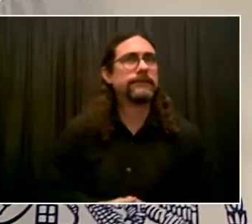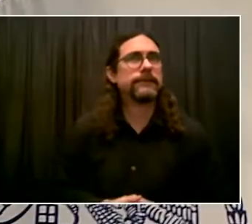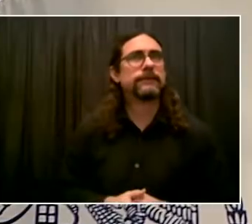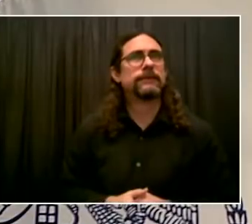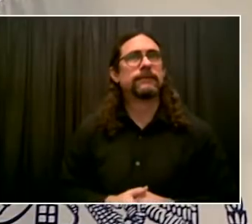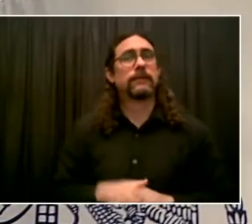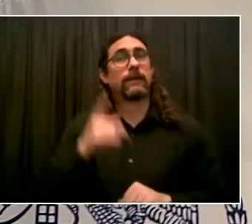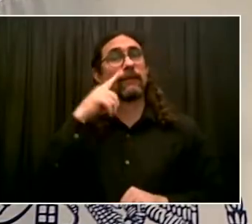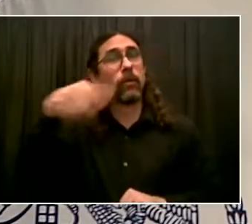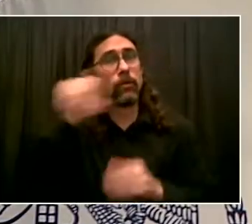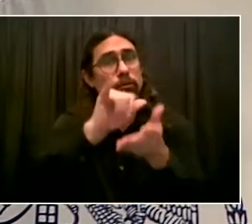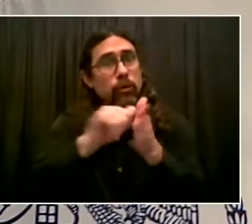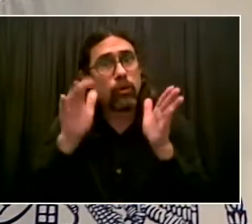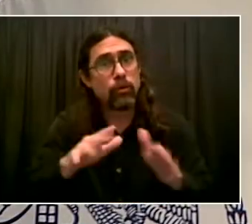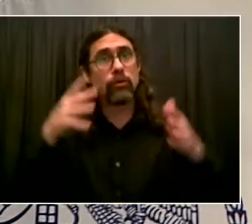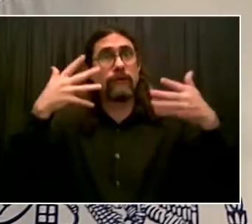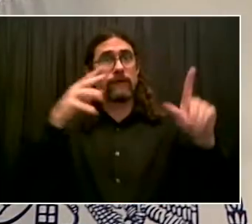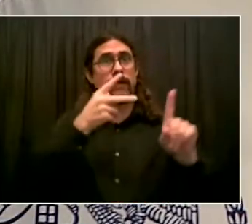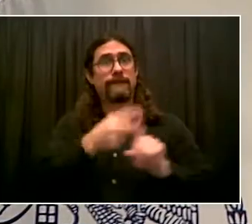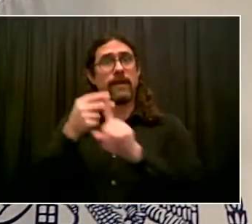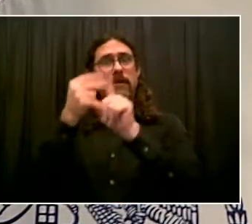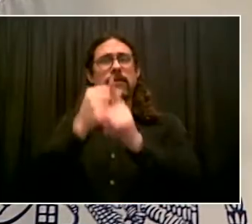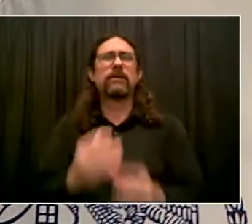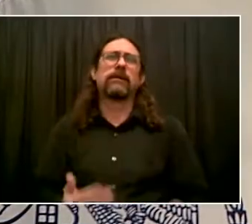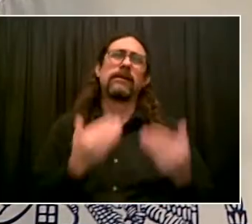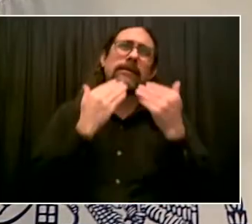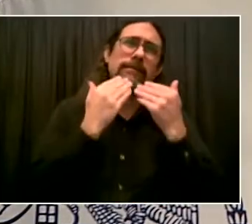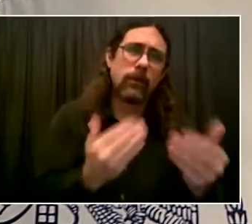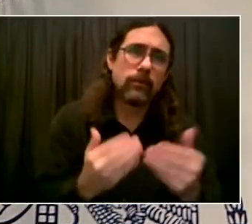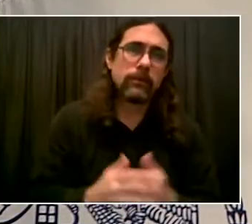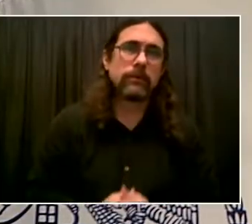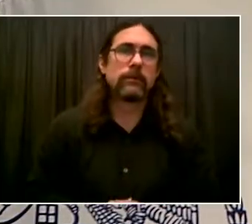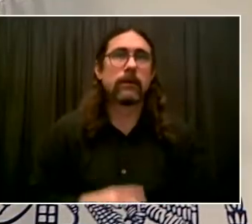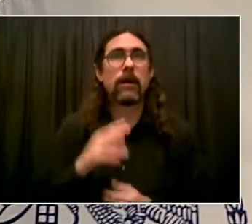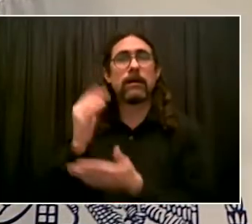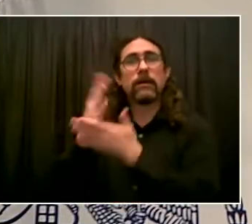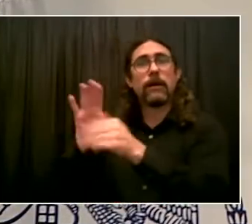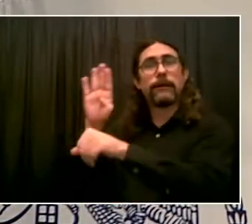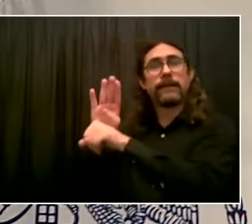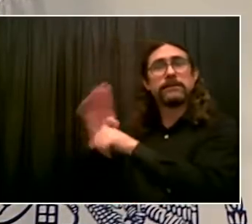HAS GTEOTN VACCINATED, I THINK NESTOR AND SO MANY GOOD PEOPLE LIKE HIM